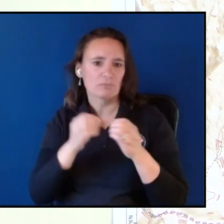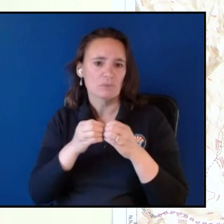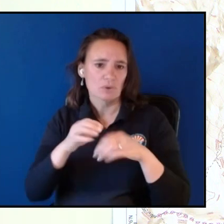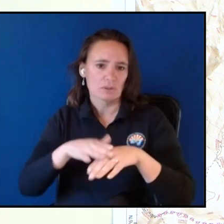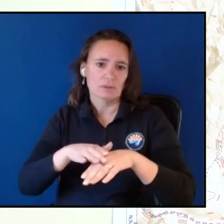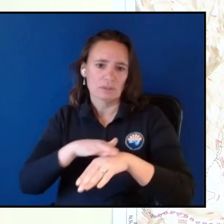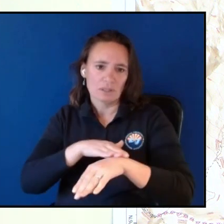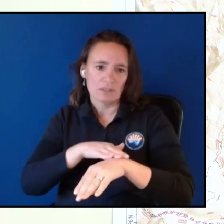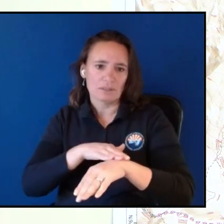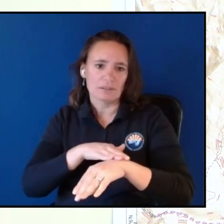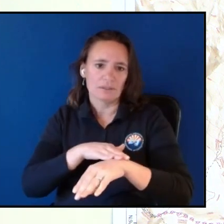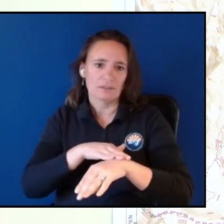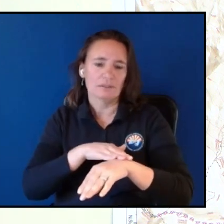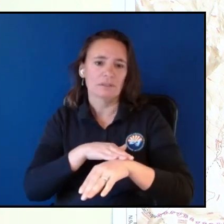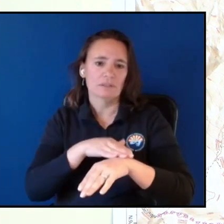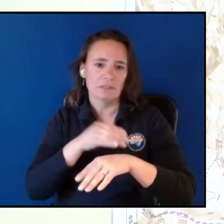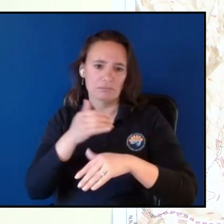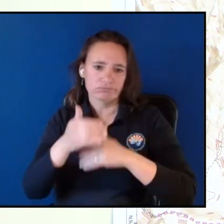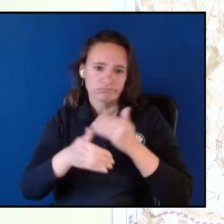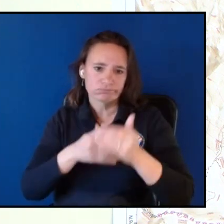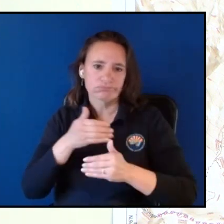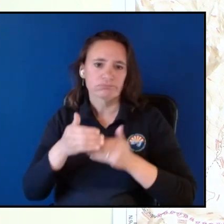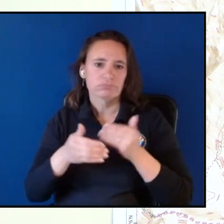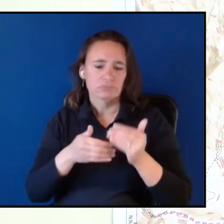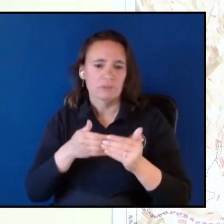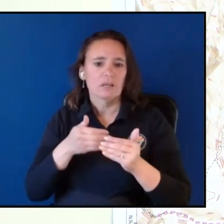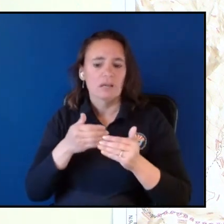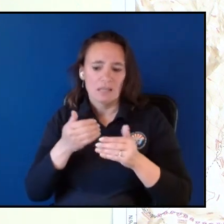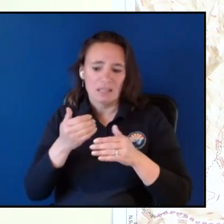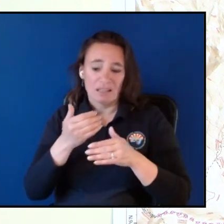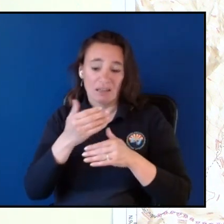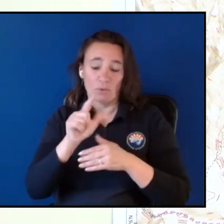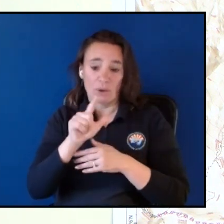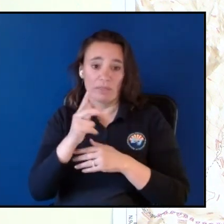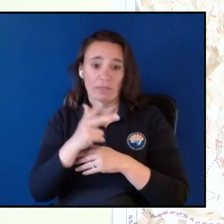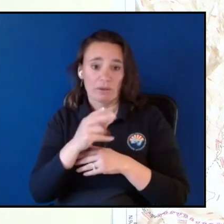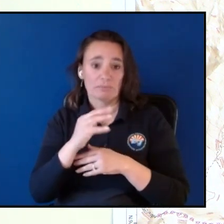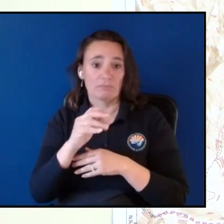that progress--I don't call it slow or fast, but they only made 1/3 of a mile is because they were doing all the